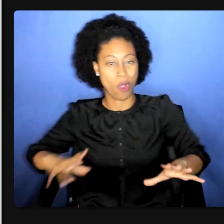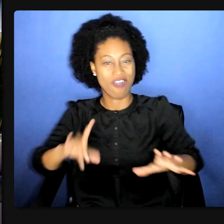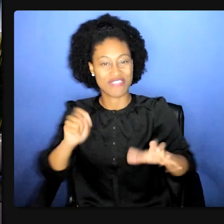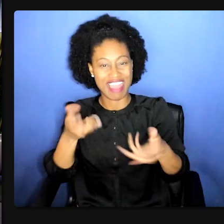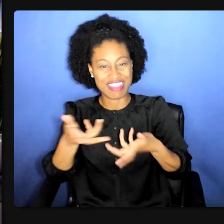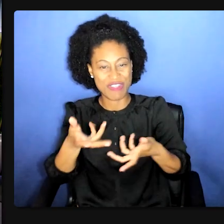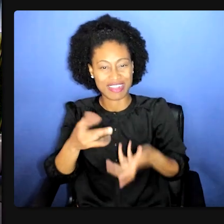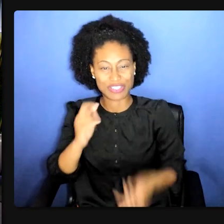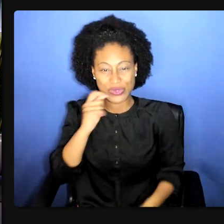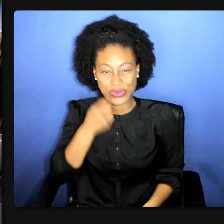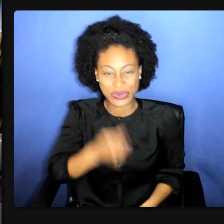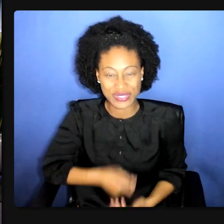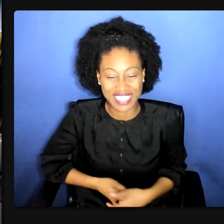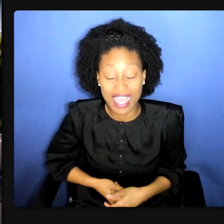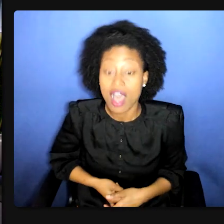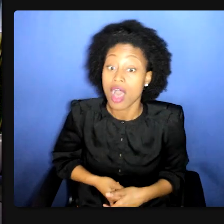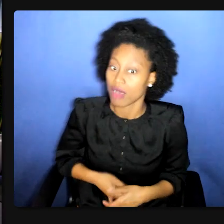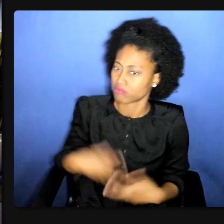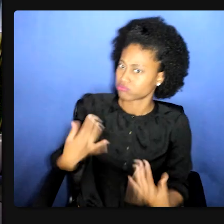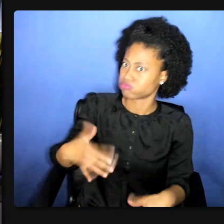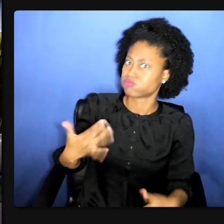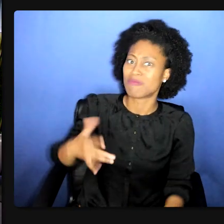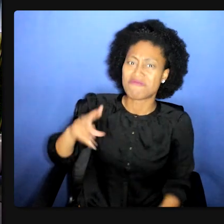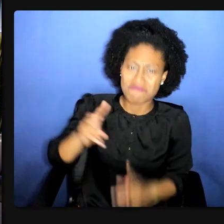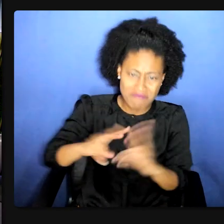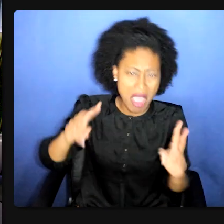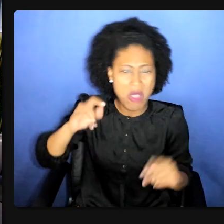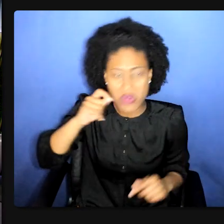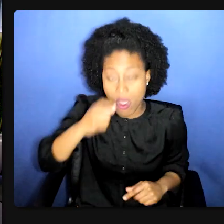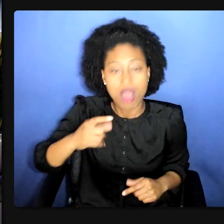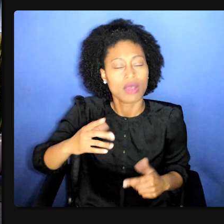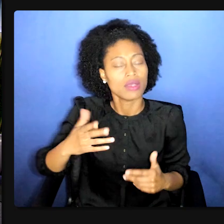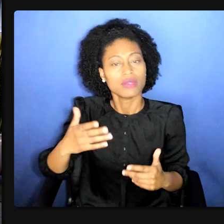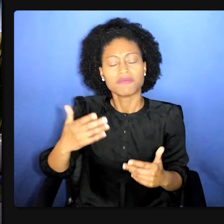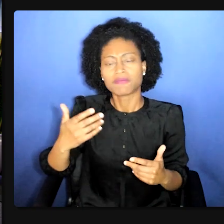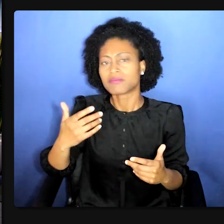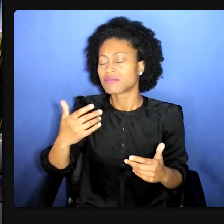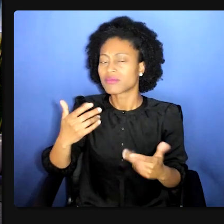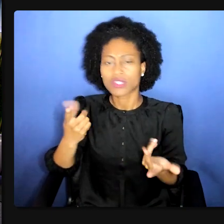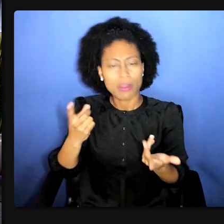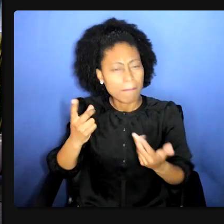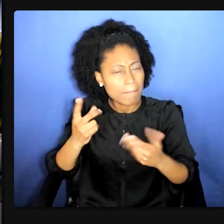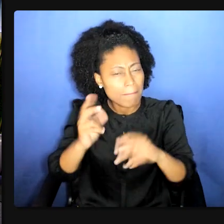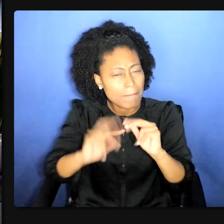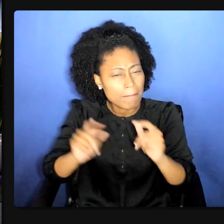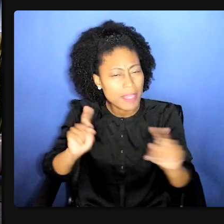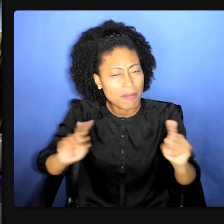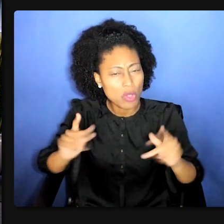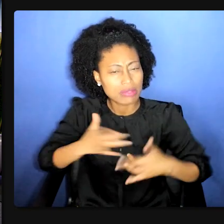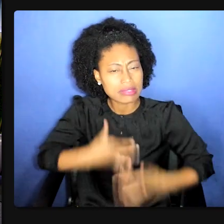this sounds super cool i'm interested to know what are people building with the mixed reality toolkit